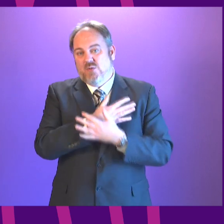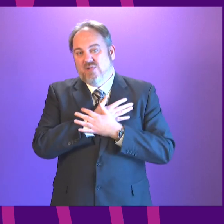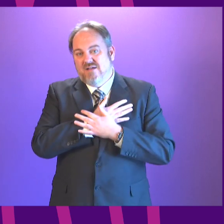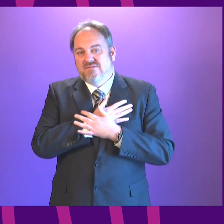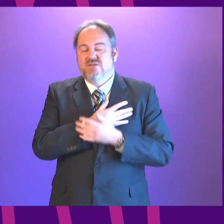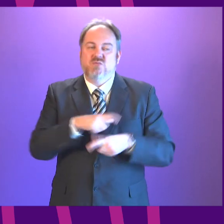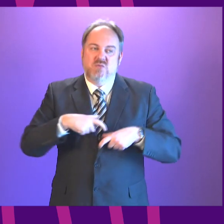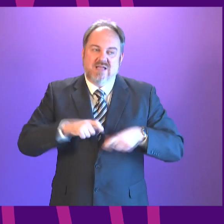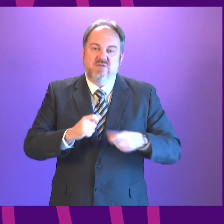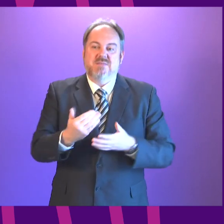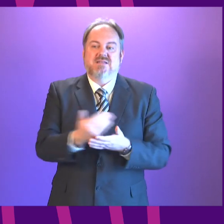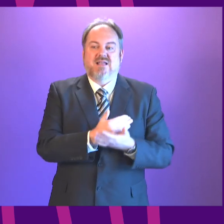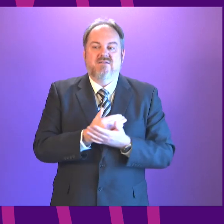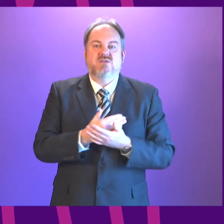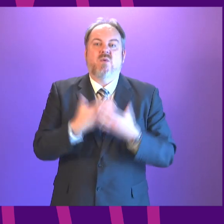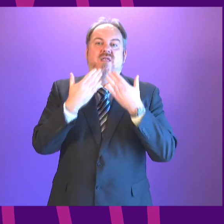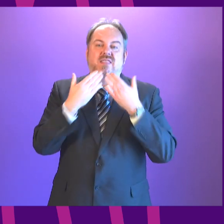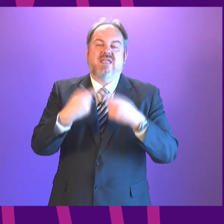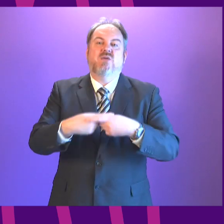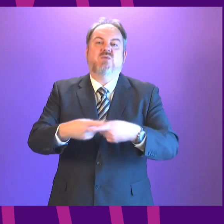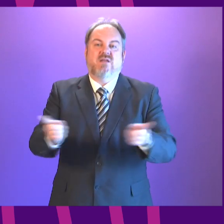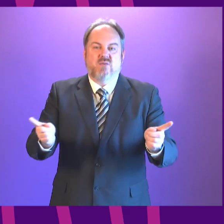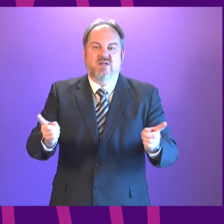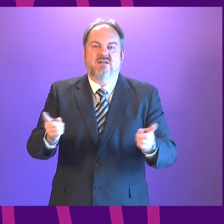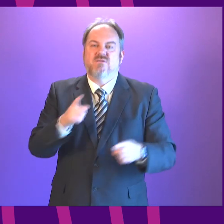from the very bottom of my heart for making these sacrifices.